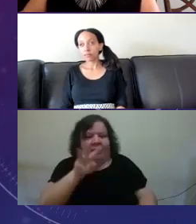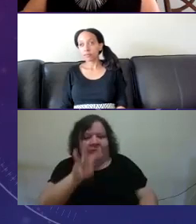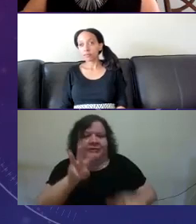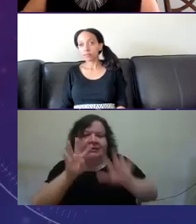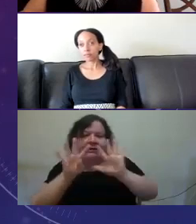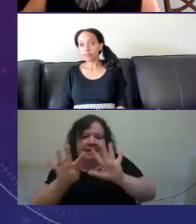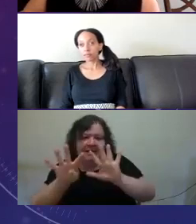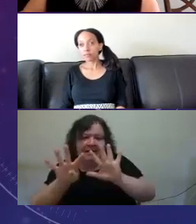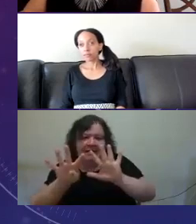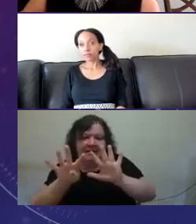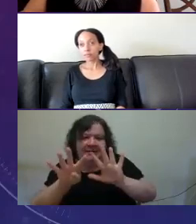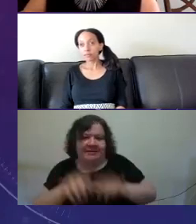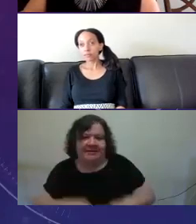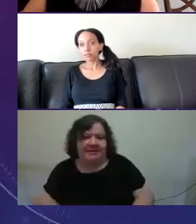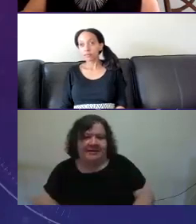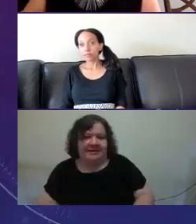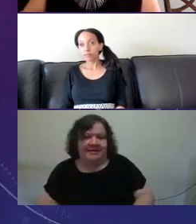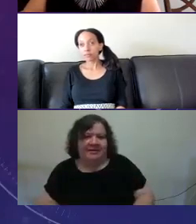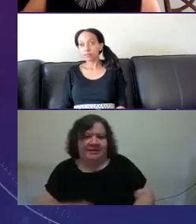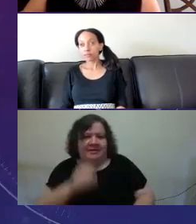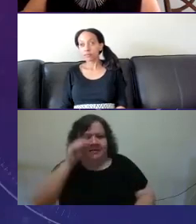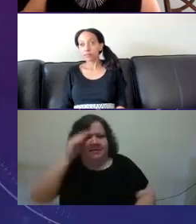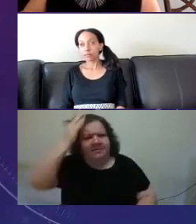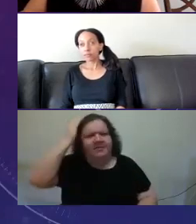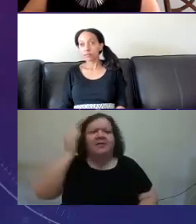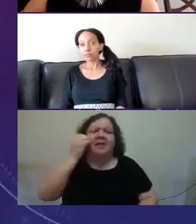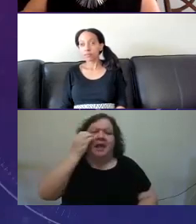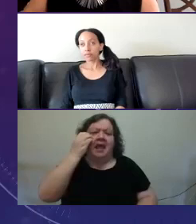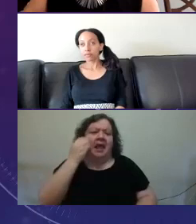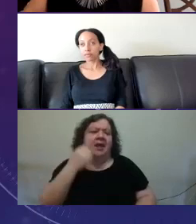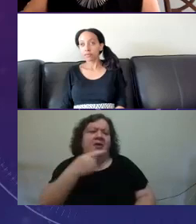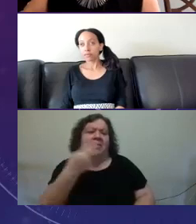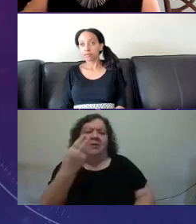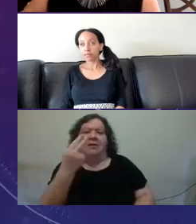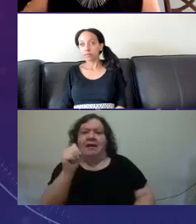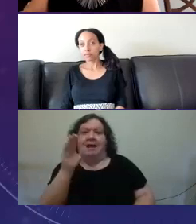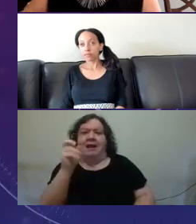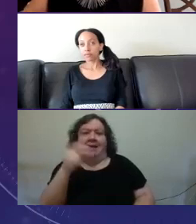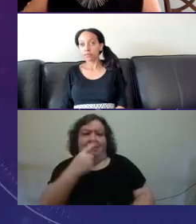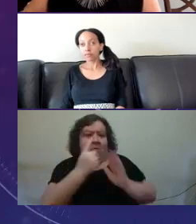stay the entire hour and I'm grateful for all these questions that are coming